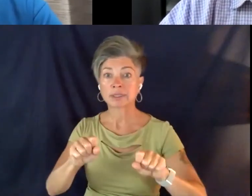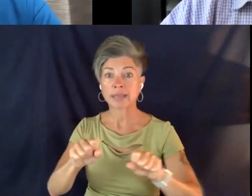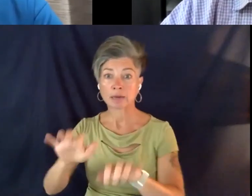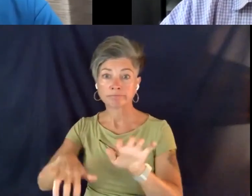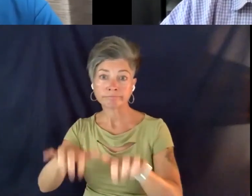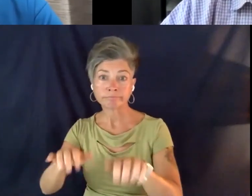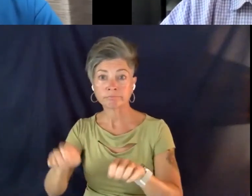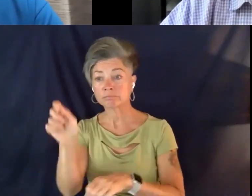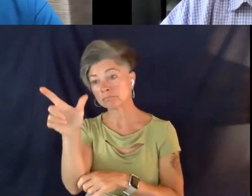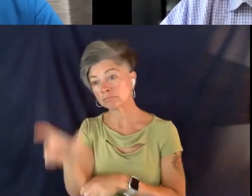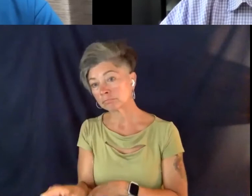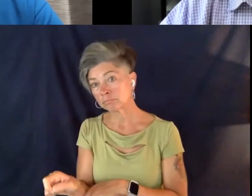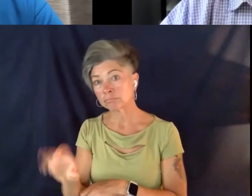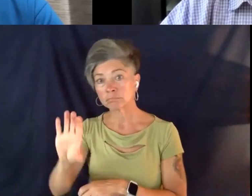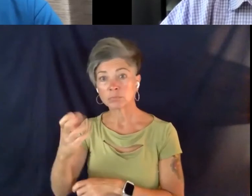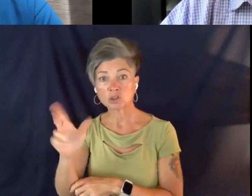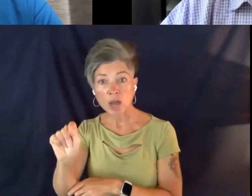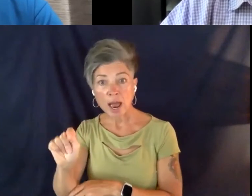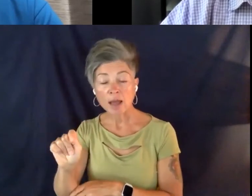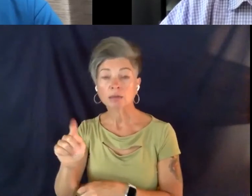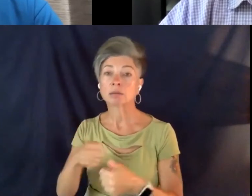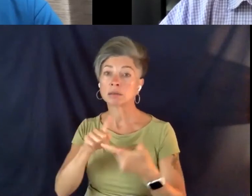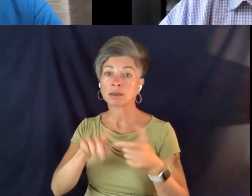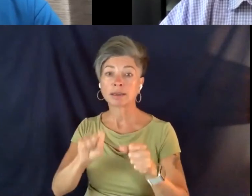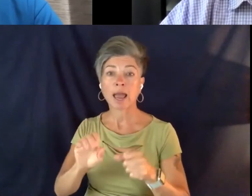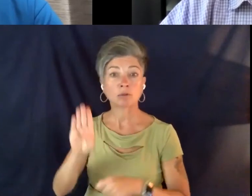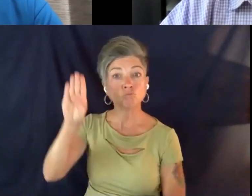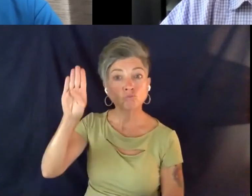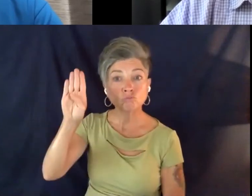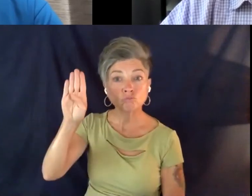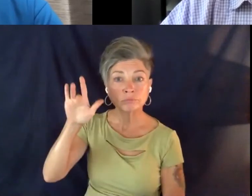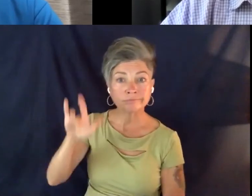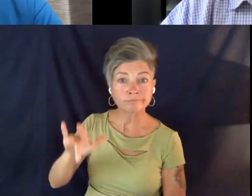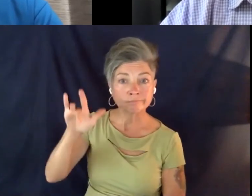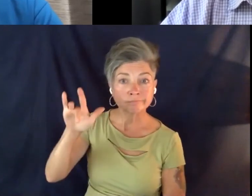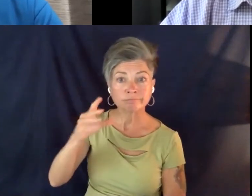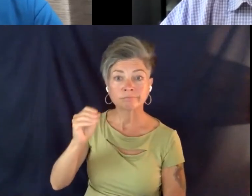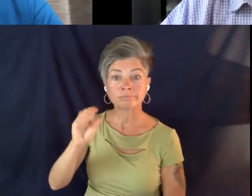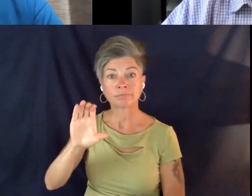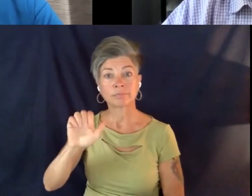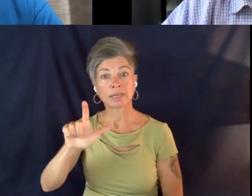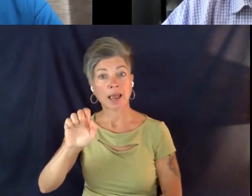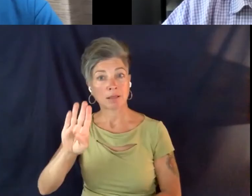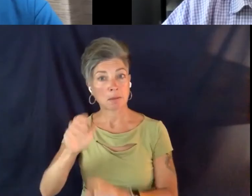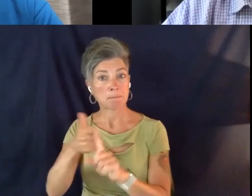you can raise your hand and Caleb, who is very smart and on our staff, will unmute you and you can ask questions that way.